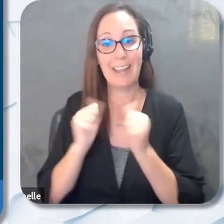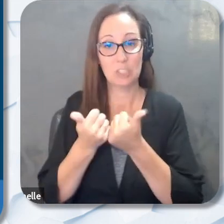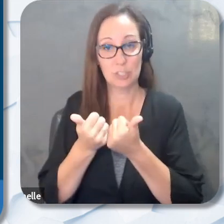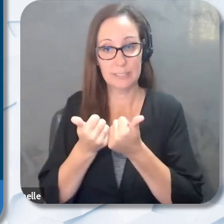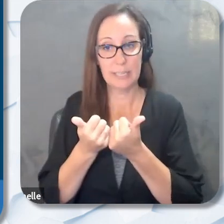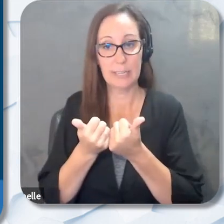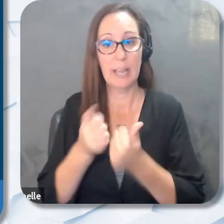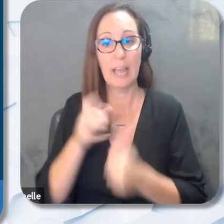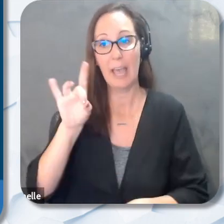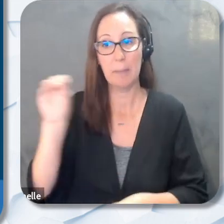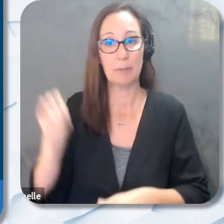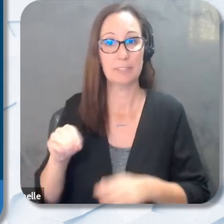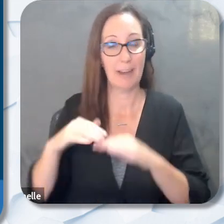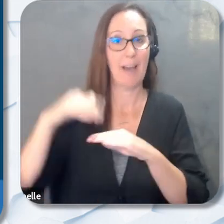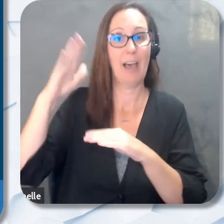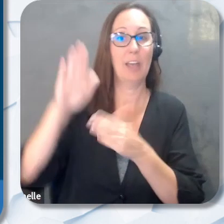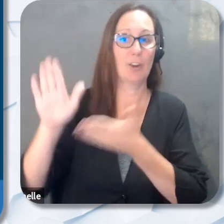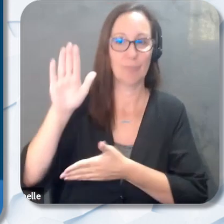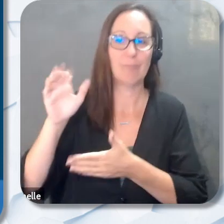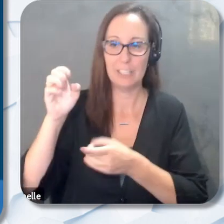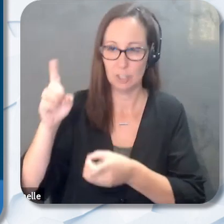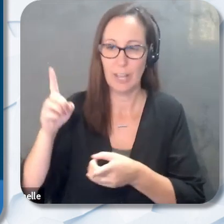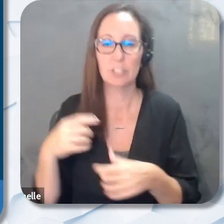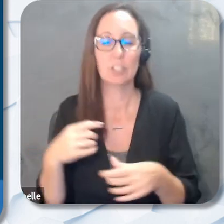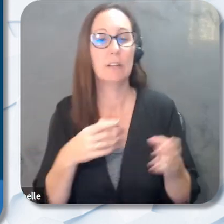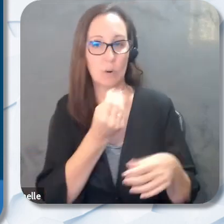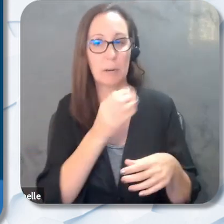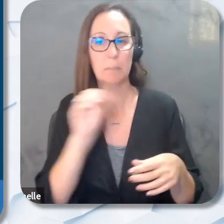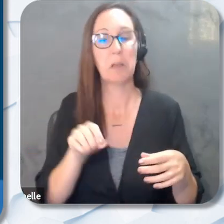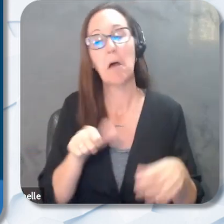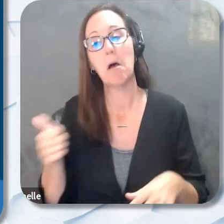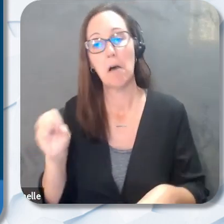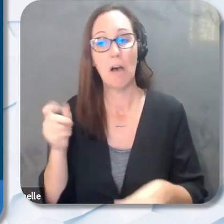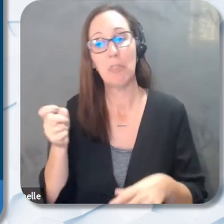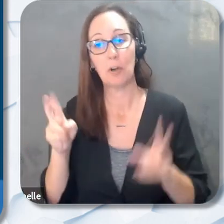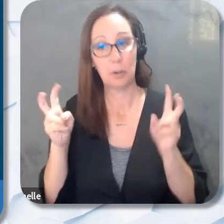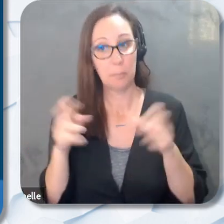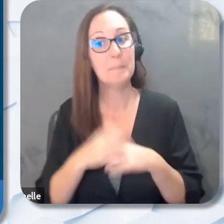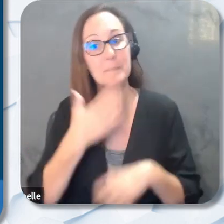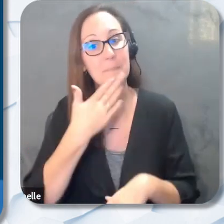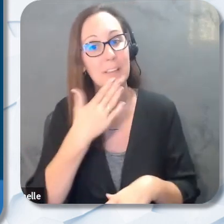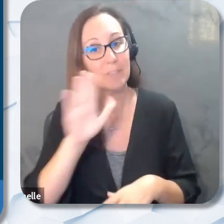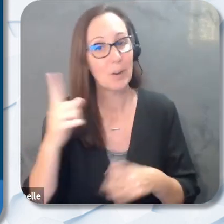8% higher education and 14% either Thank you so much for your responses. going